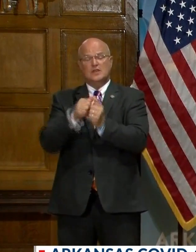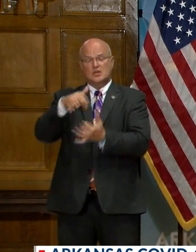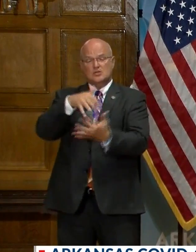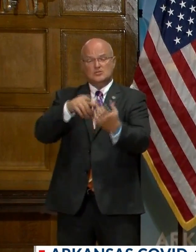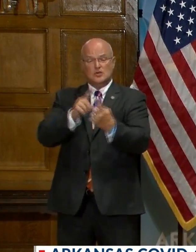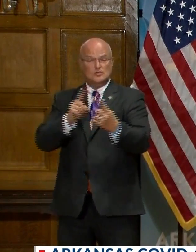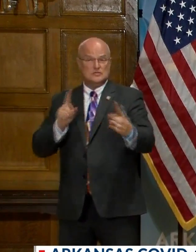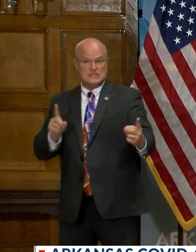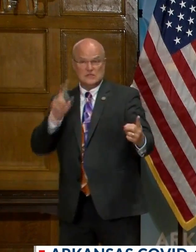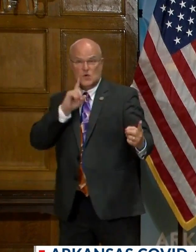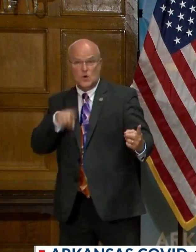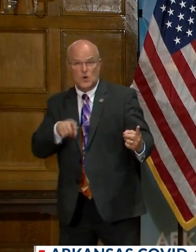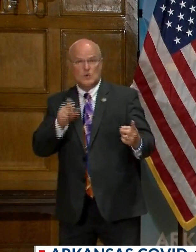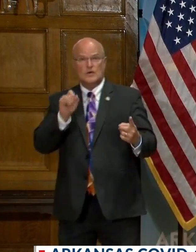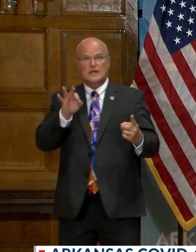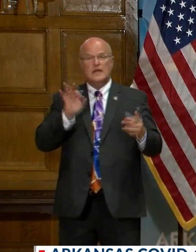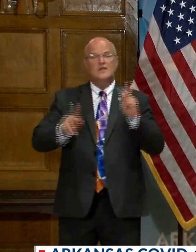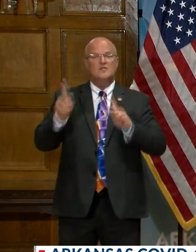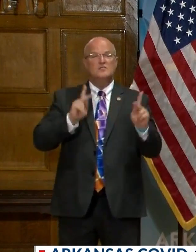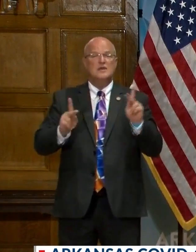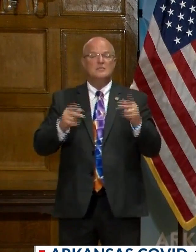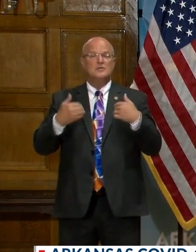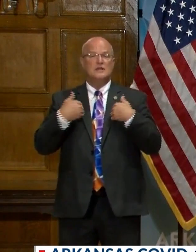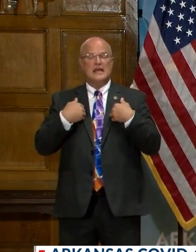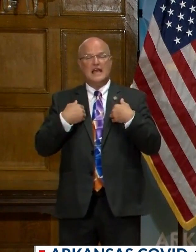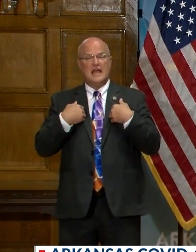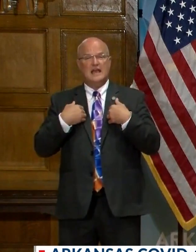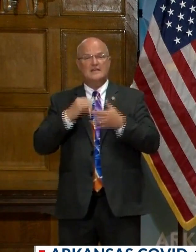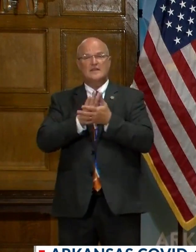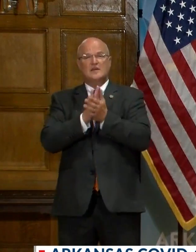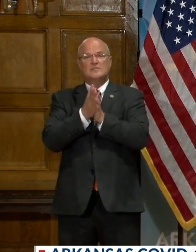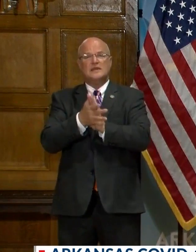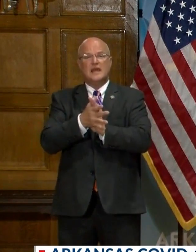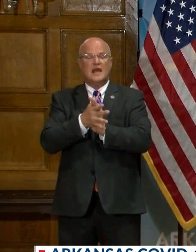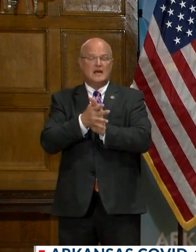HAS CAUSED A GREAT DEAL OF